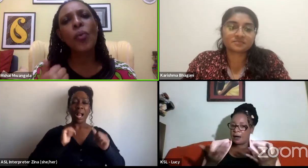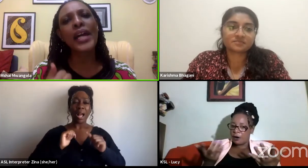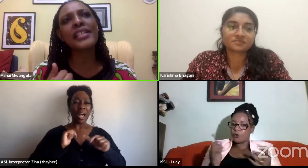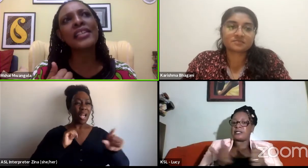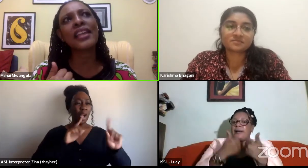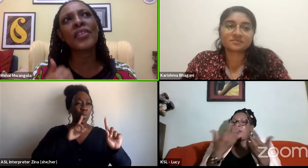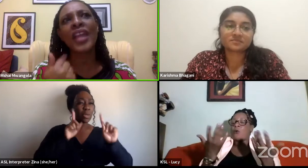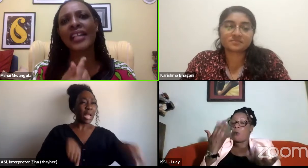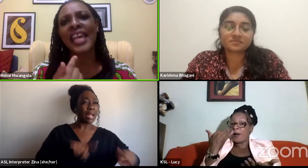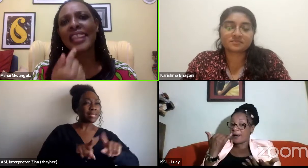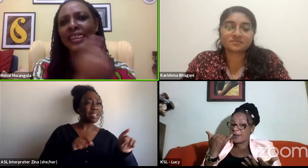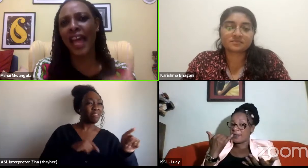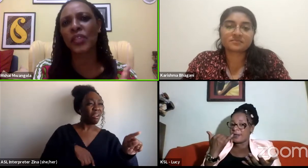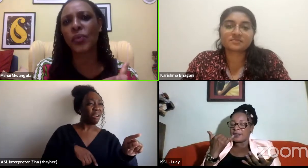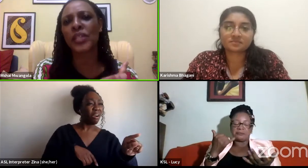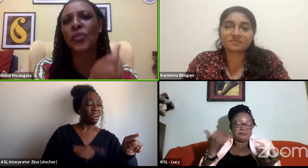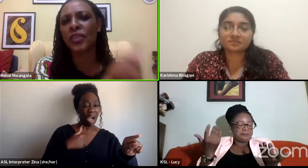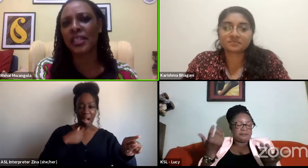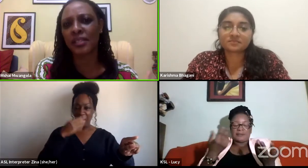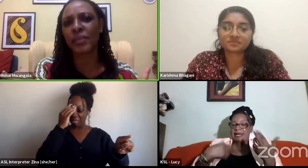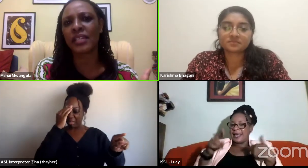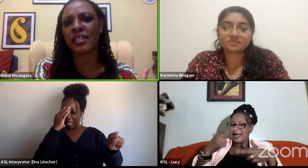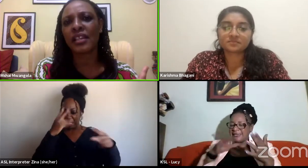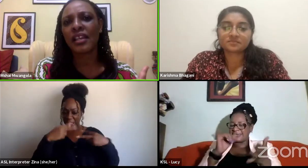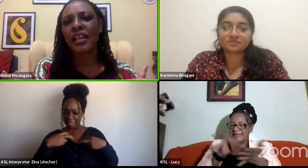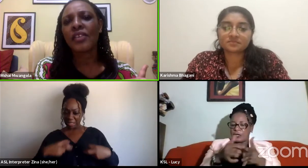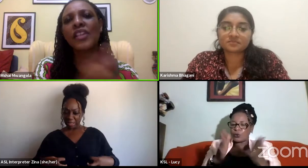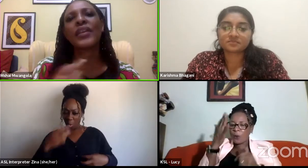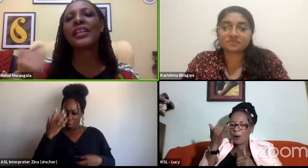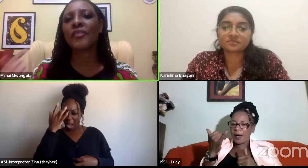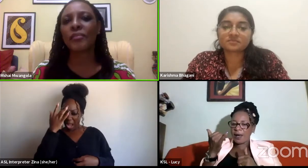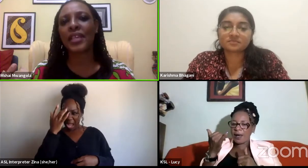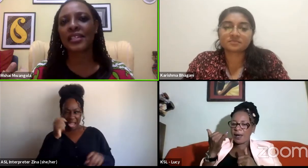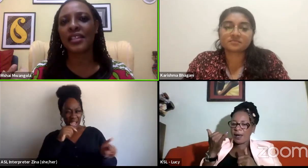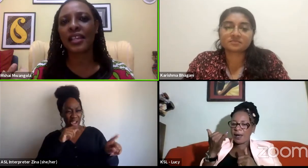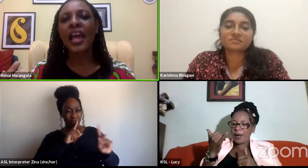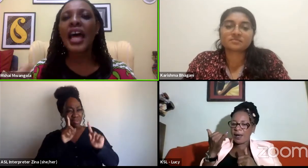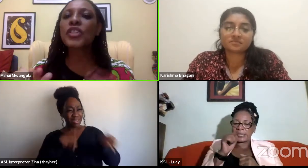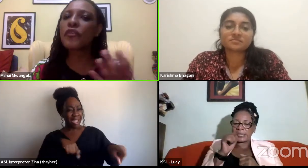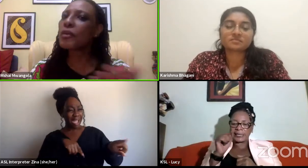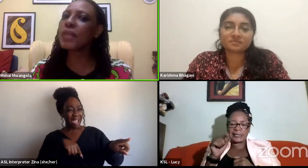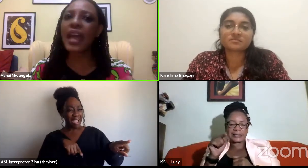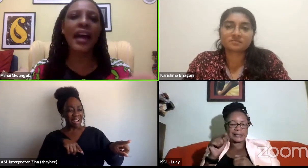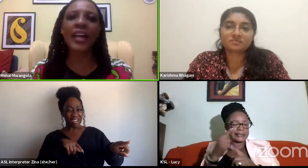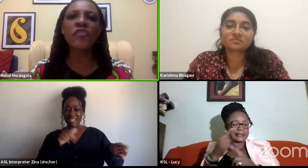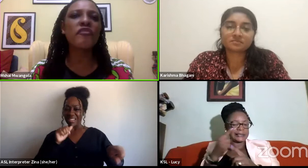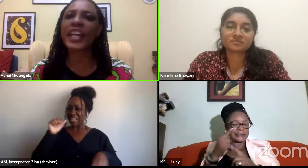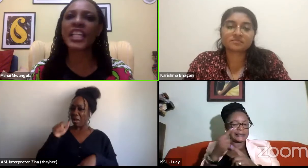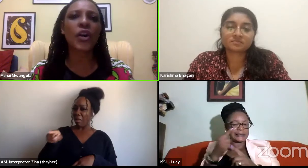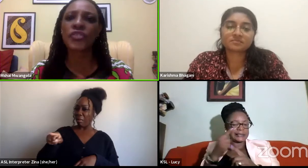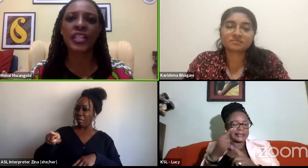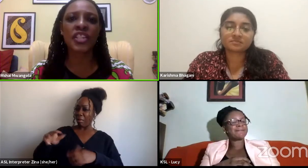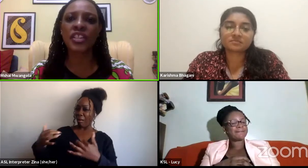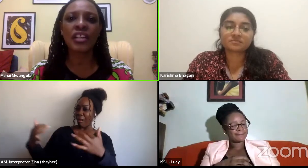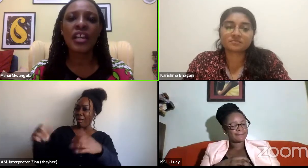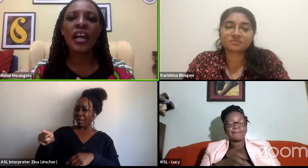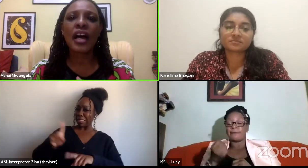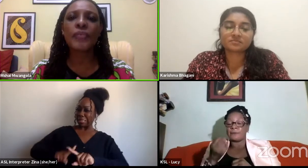Why did they react in that way to this piece differently from yesterday? And so for me, I don't find a contradiction.